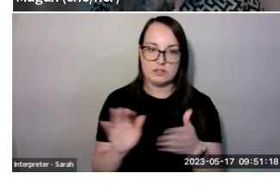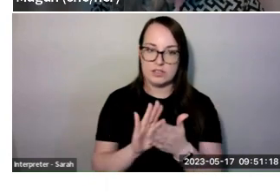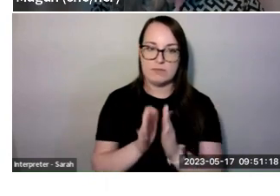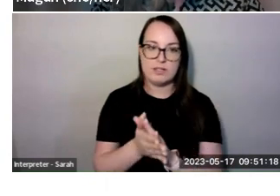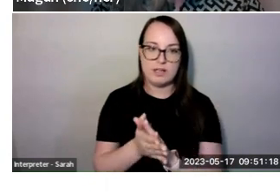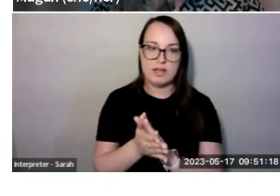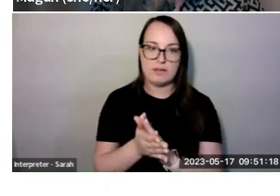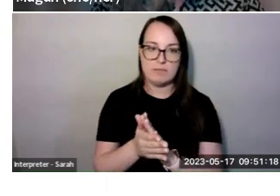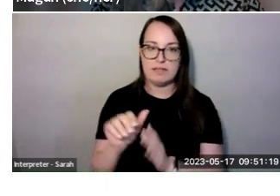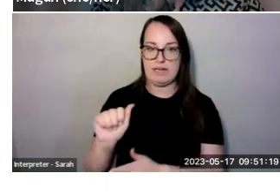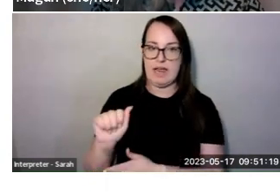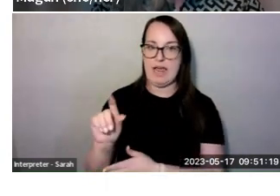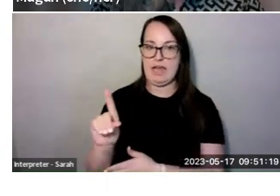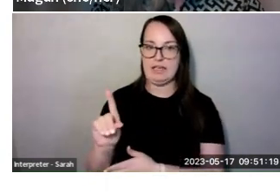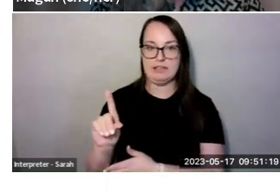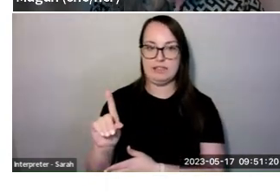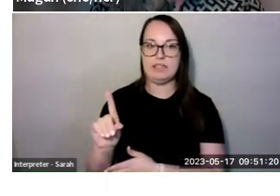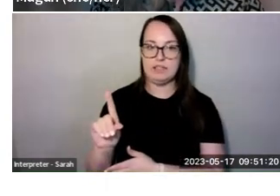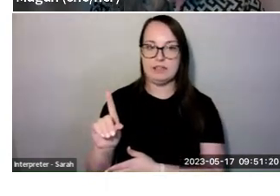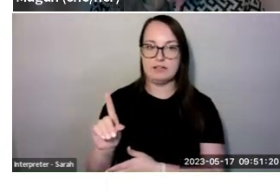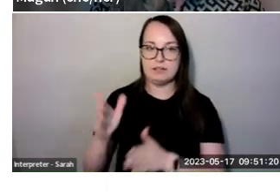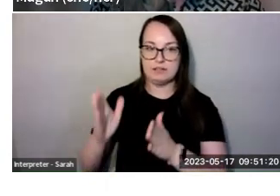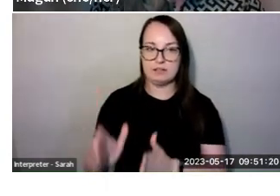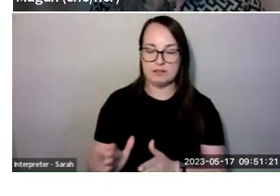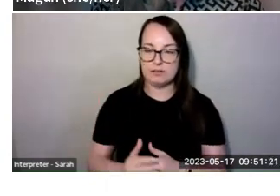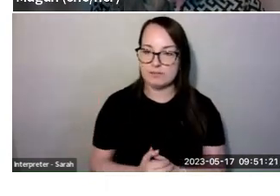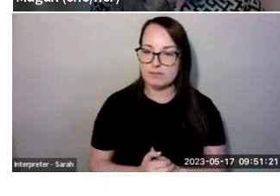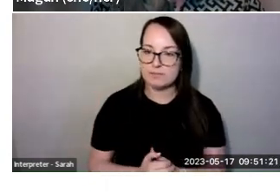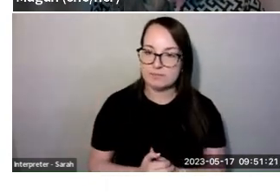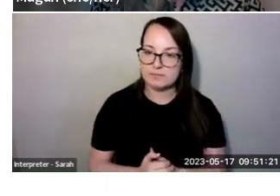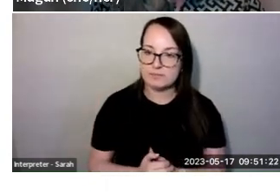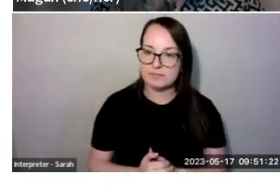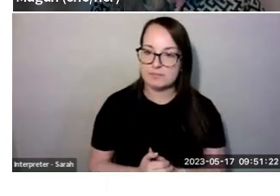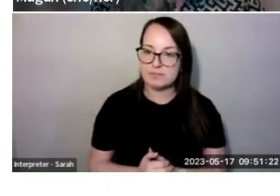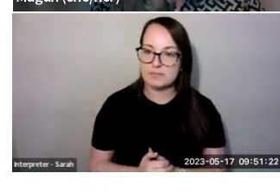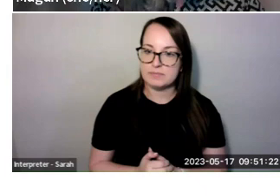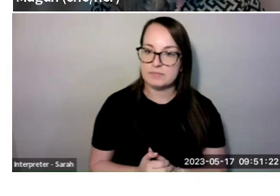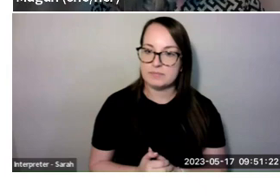Magan: I will add to that, that audio description is different. There is no current certification to be an audio describer.